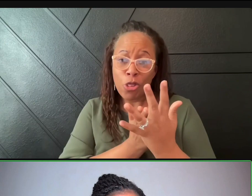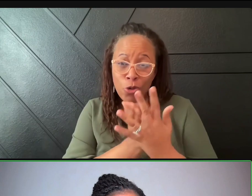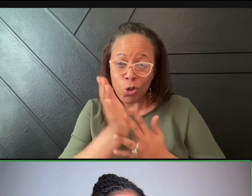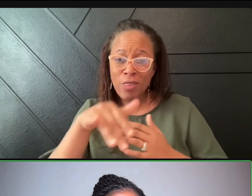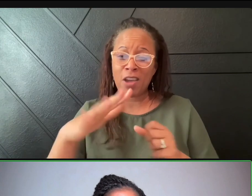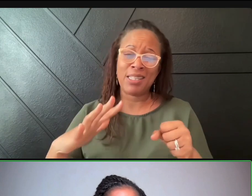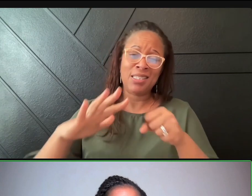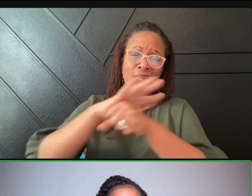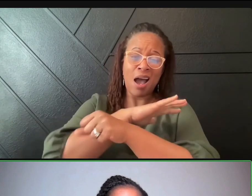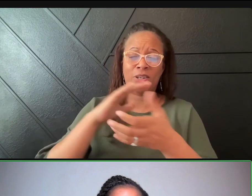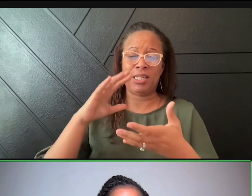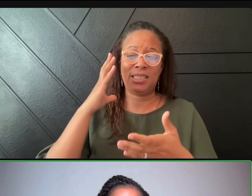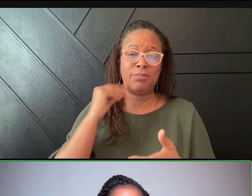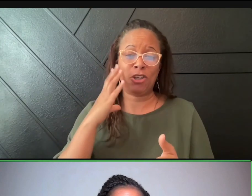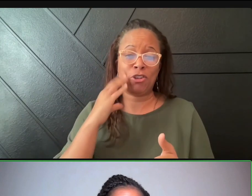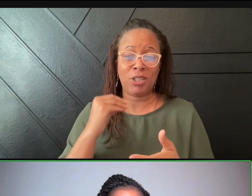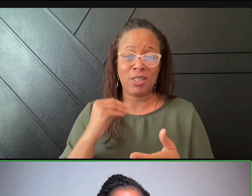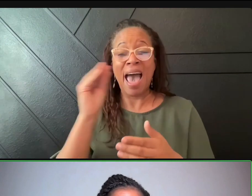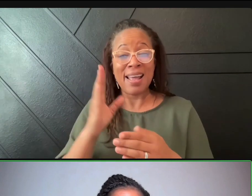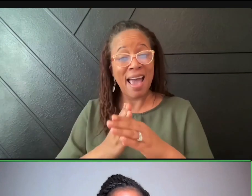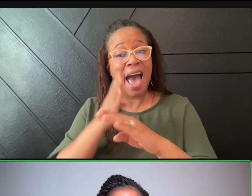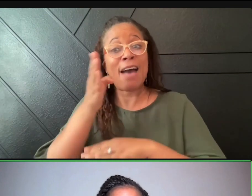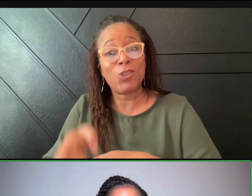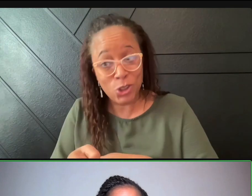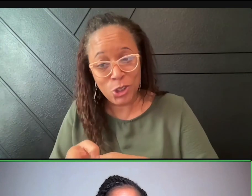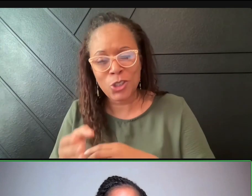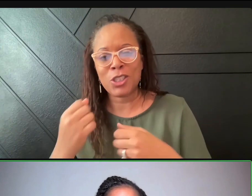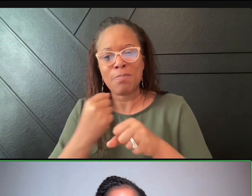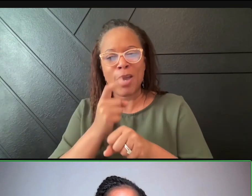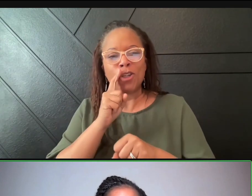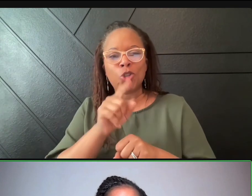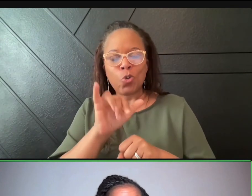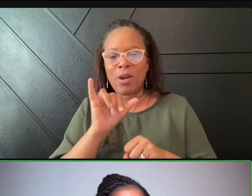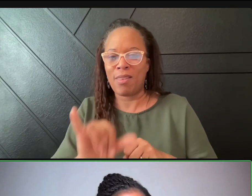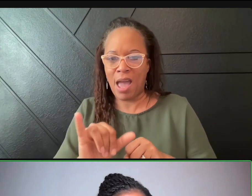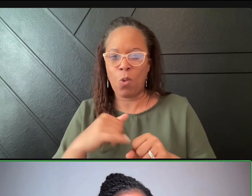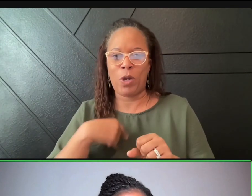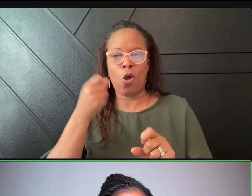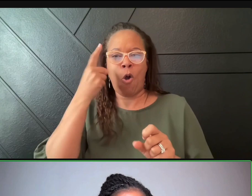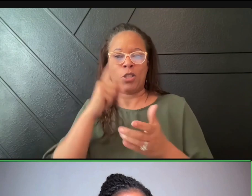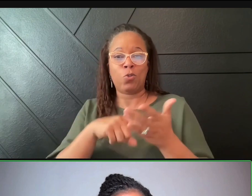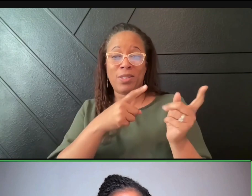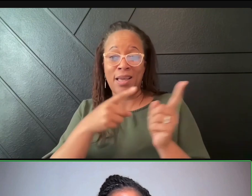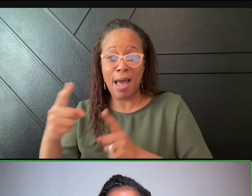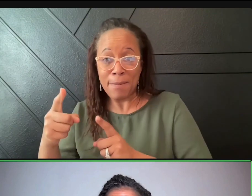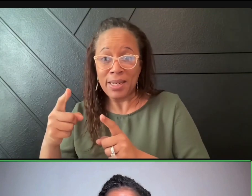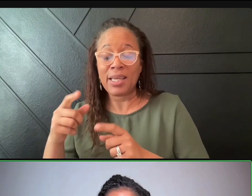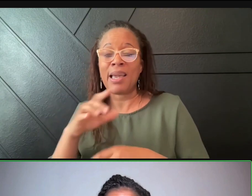with those students. So keep that dialogue open to make sure that the entire experience is satisfactory